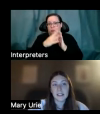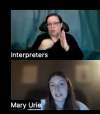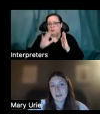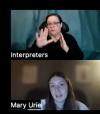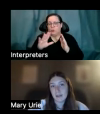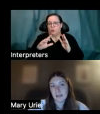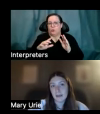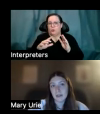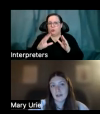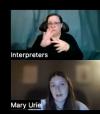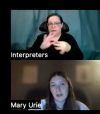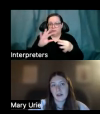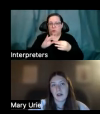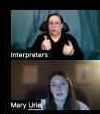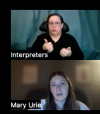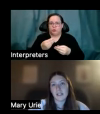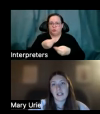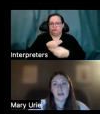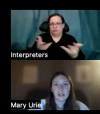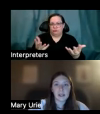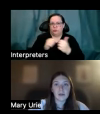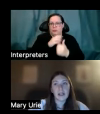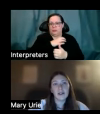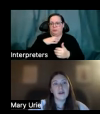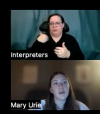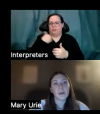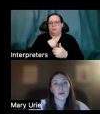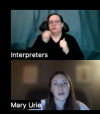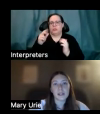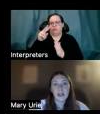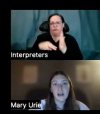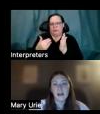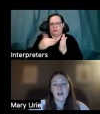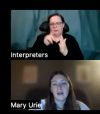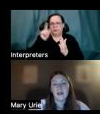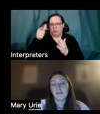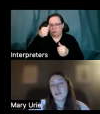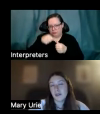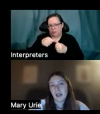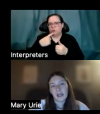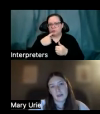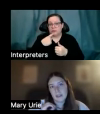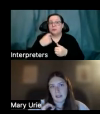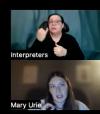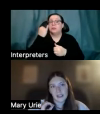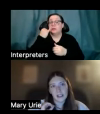to leave with committee members, so that they can read it later. And remember what you said, if you do that, I would suggest